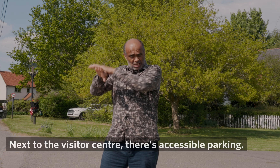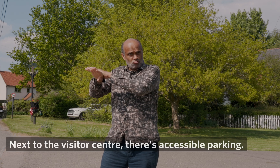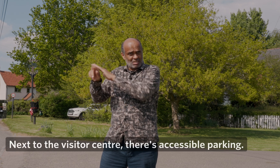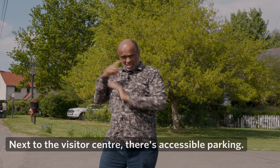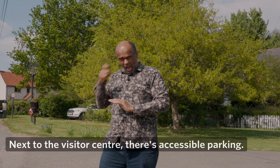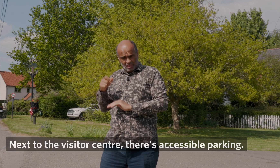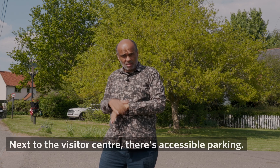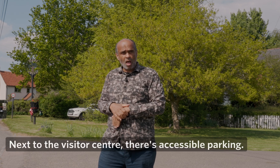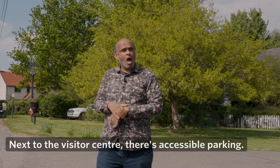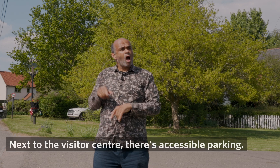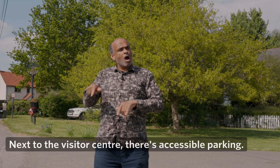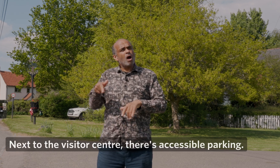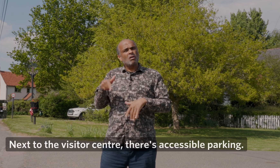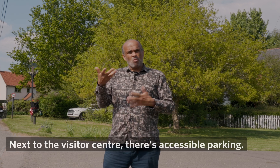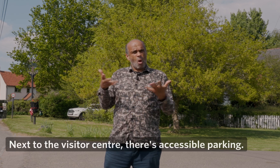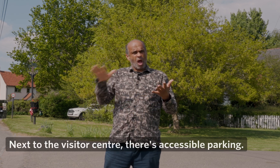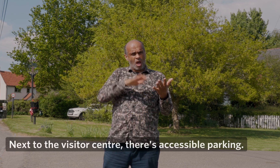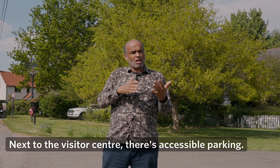Next to the visitor centre, there's accessible parking.